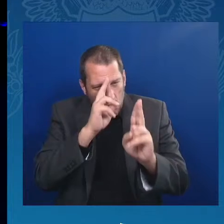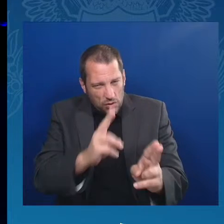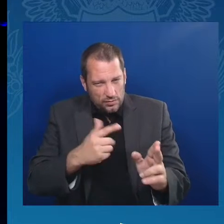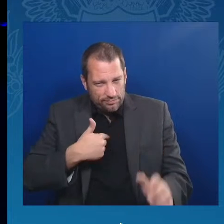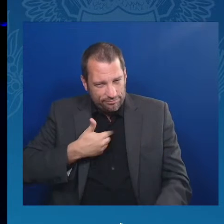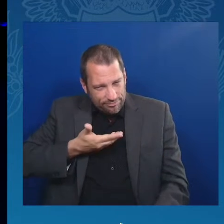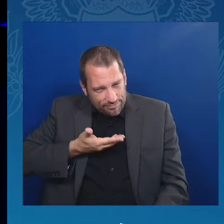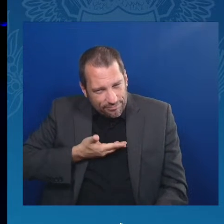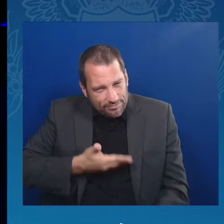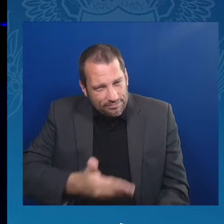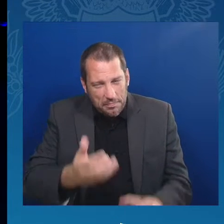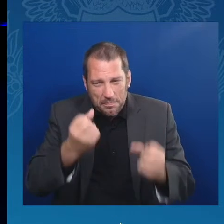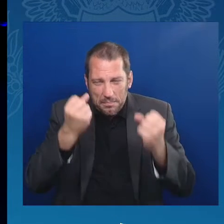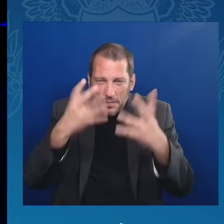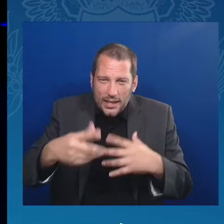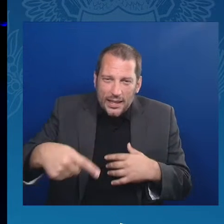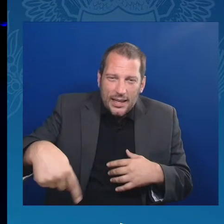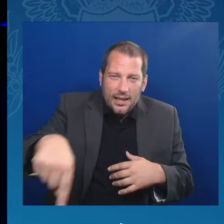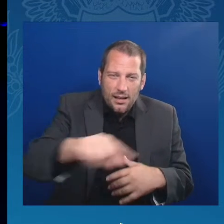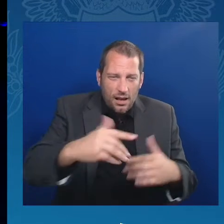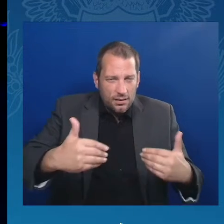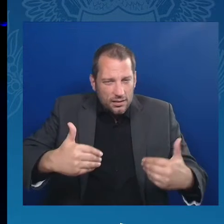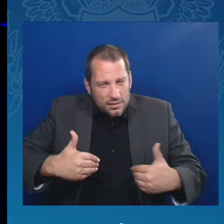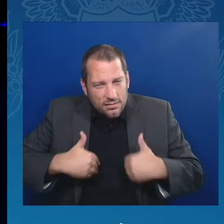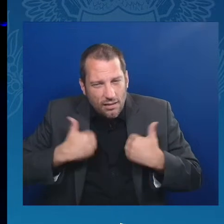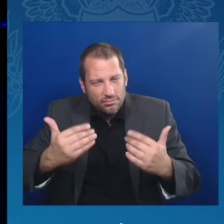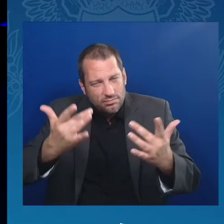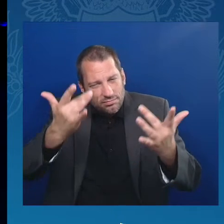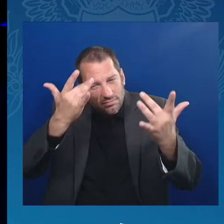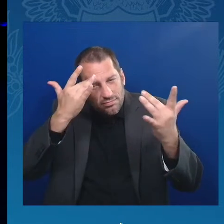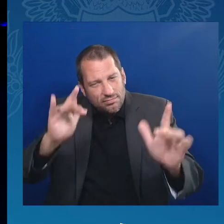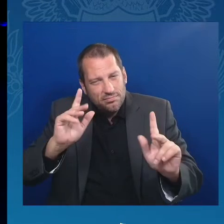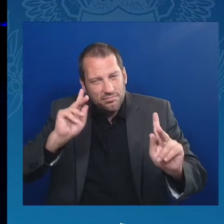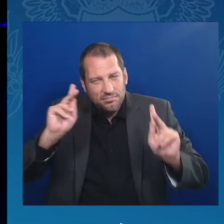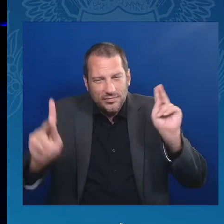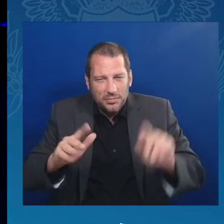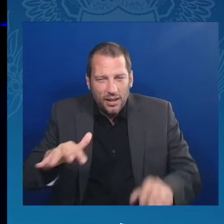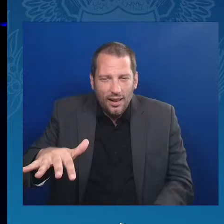What advice would you leave us today moving forward?